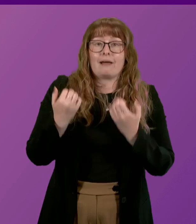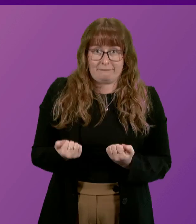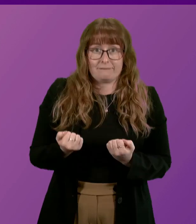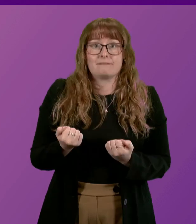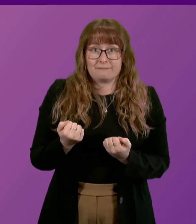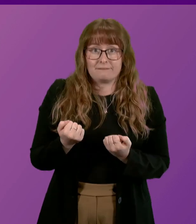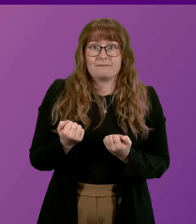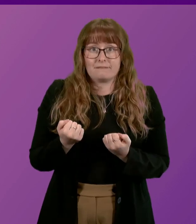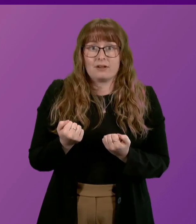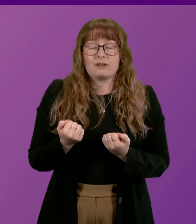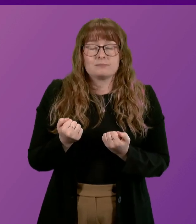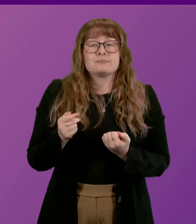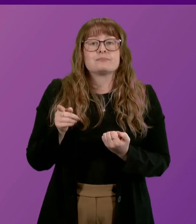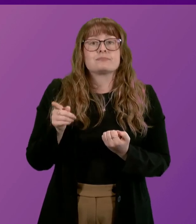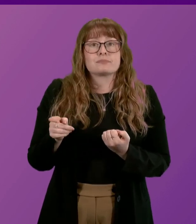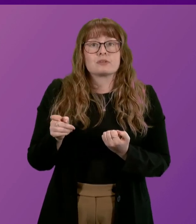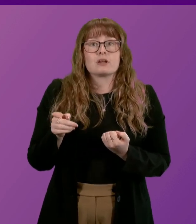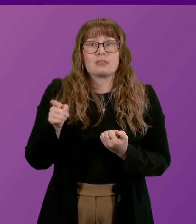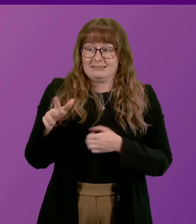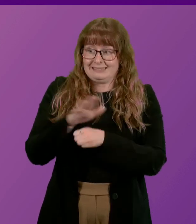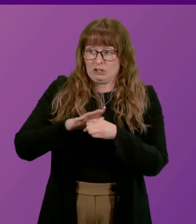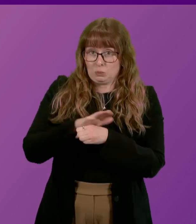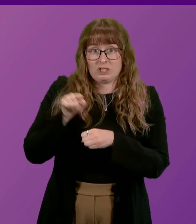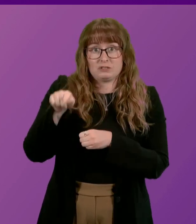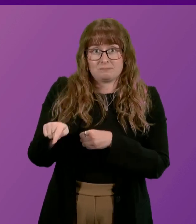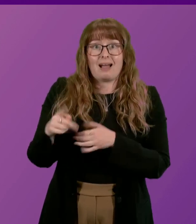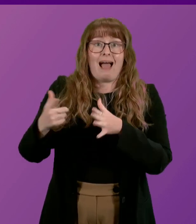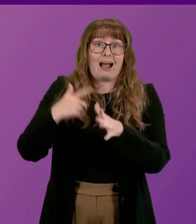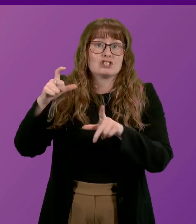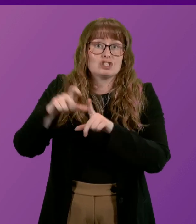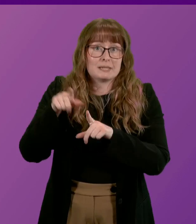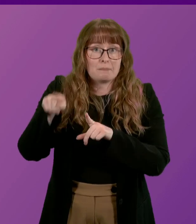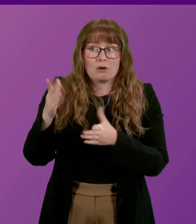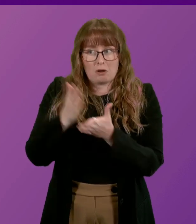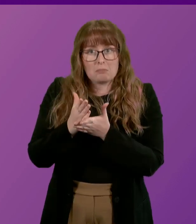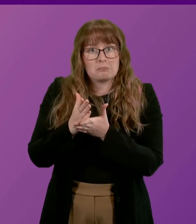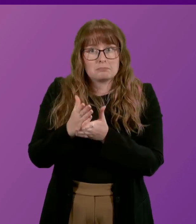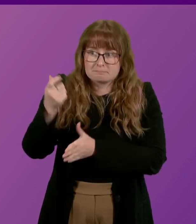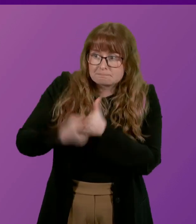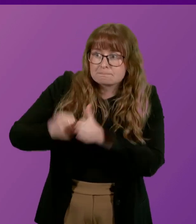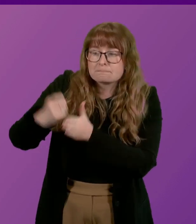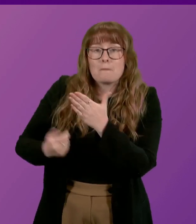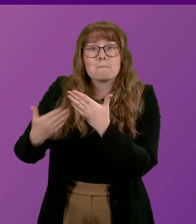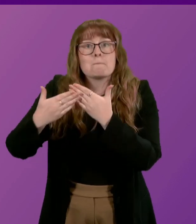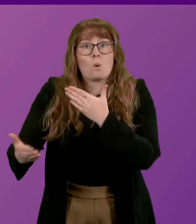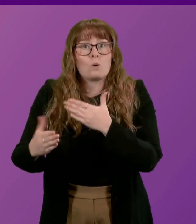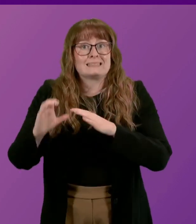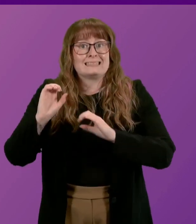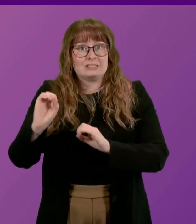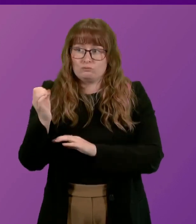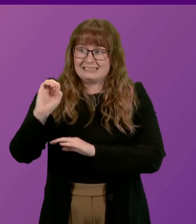is permissible, Alexander Dennis has secured more zero-emission bus orders than anybody else.